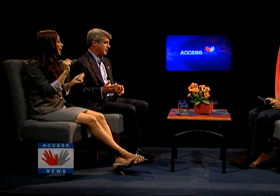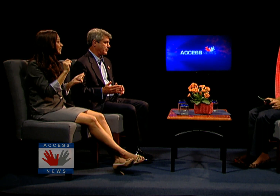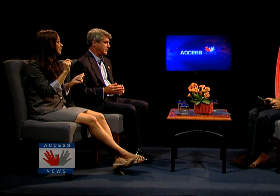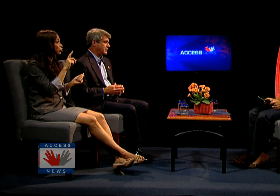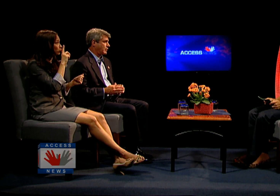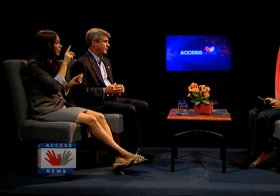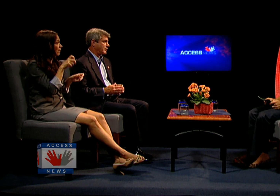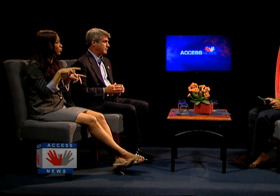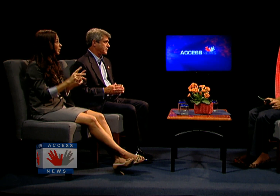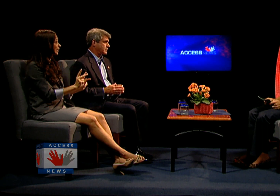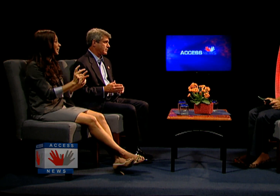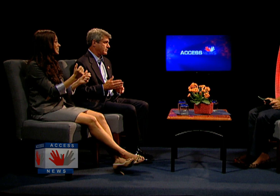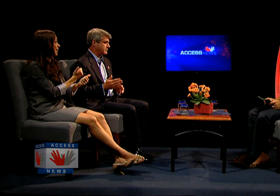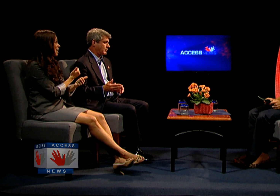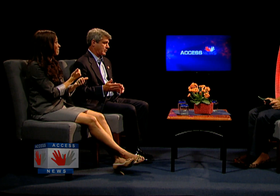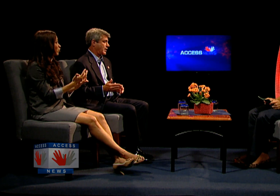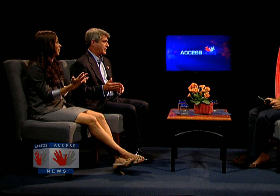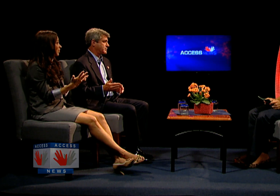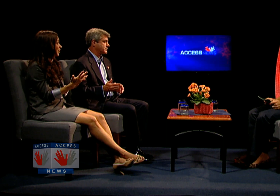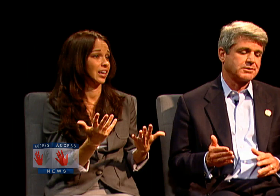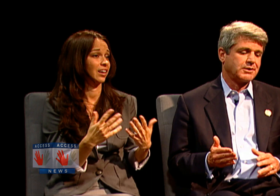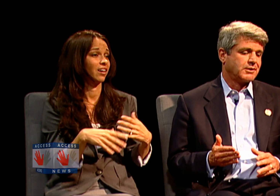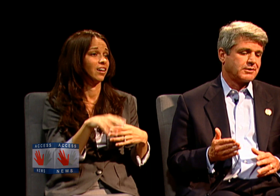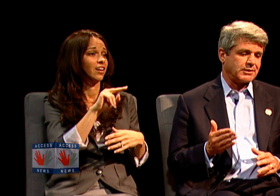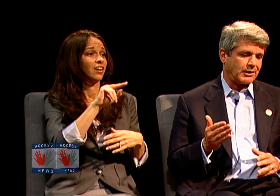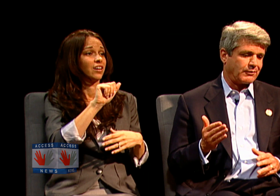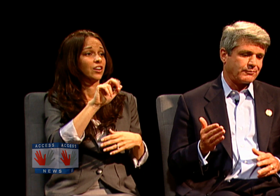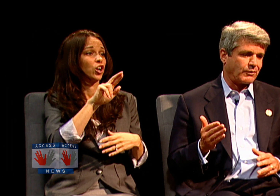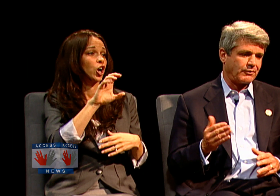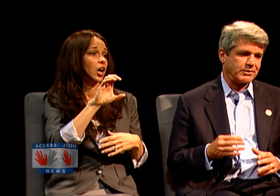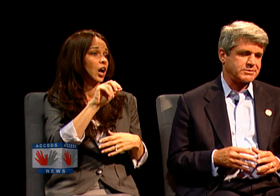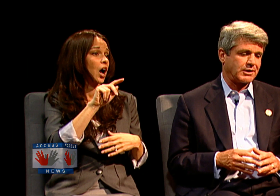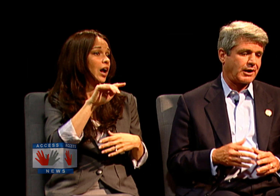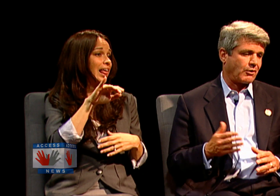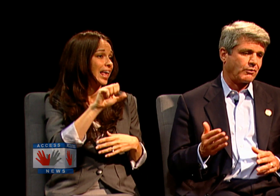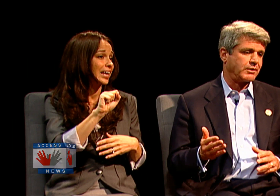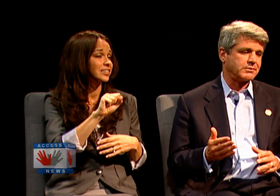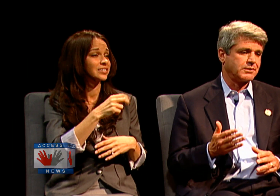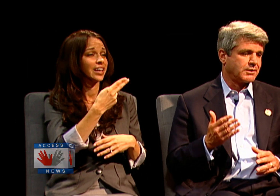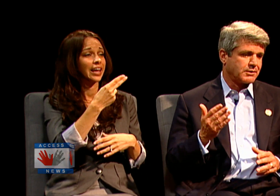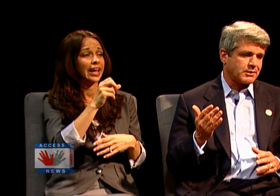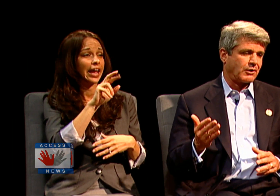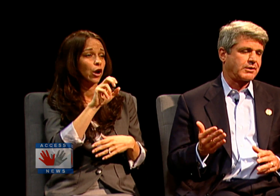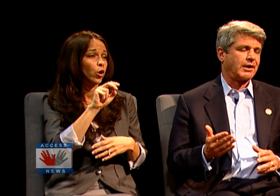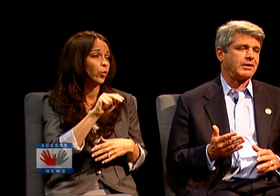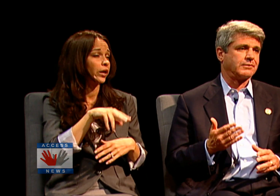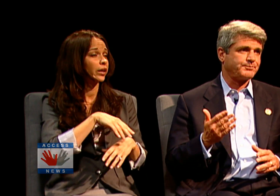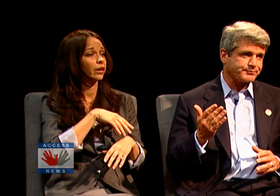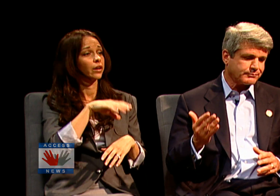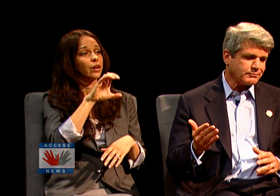I MEAN, ALL THE NARCOTICS, WHETHER ITS HEROIN, COCAINE,